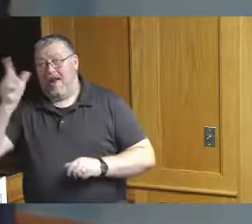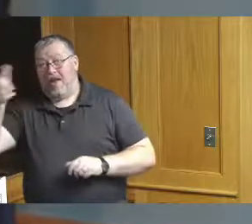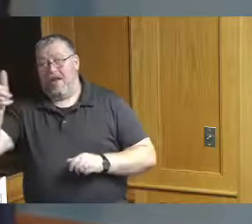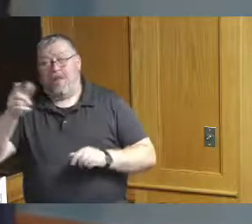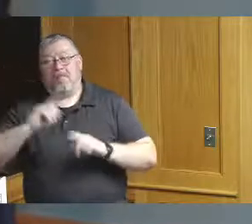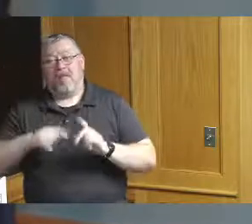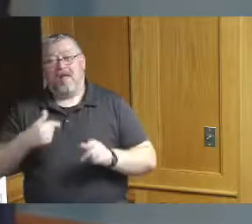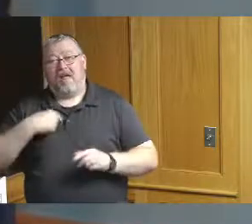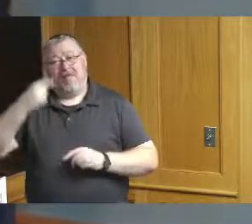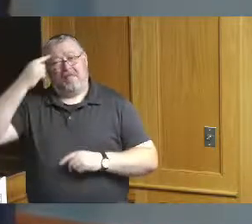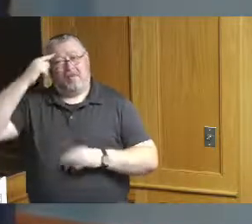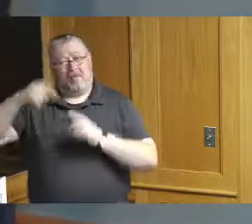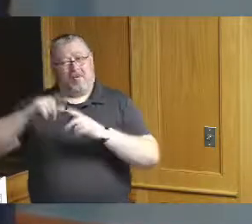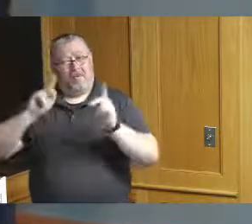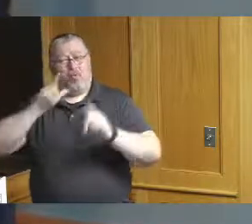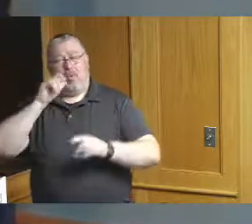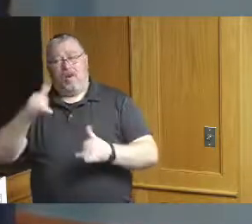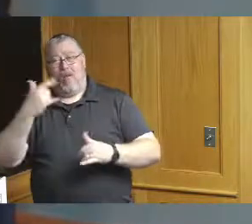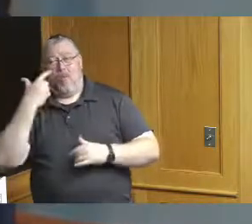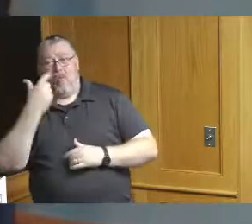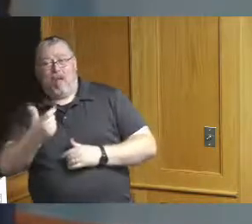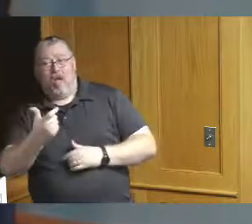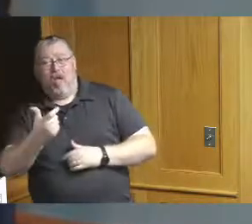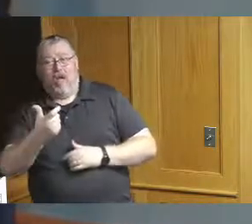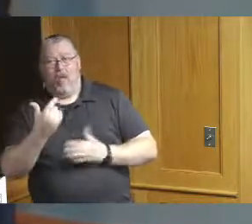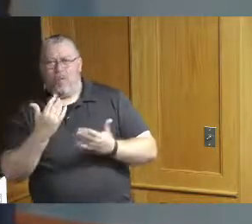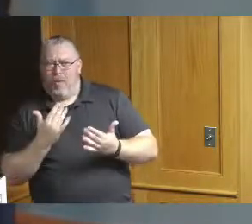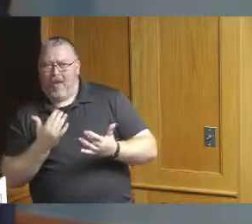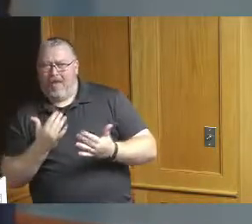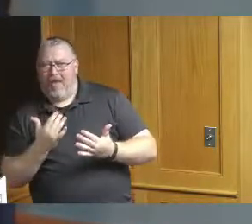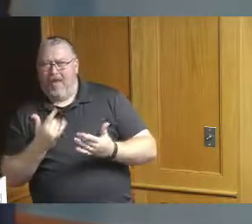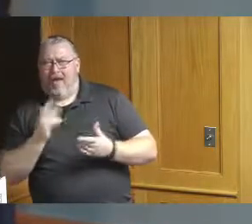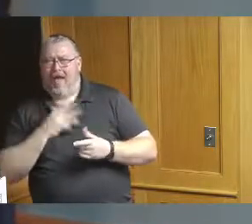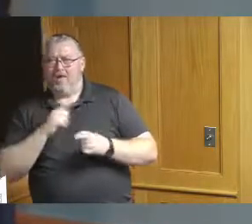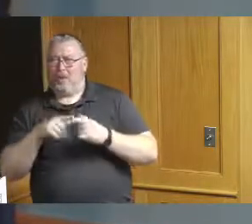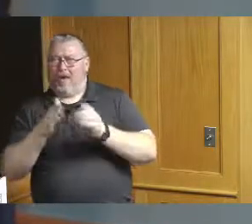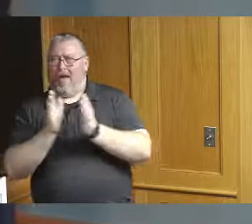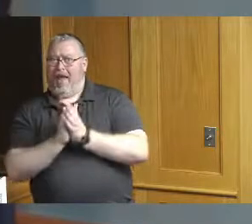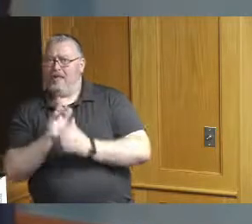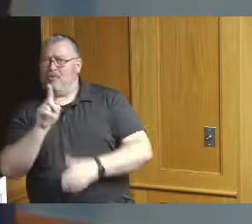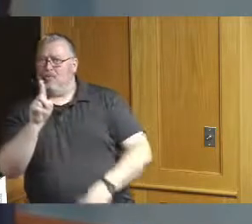think about the people that are watching that are waiting for us to ask the question that they are